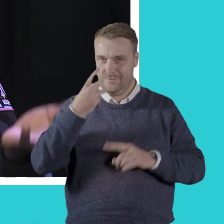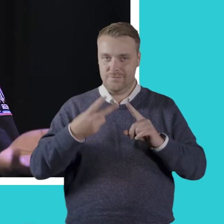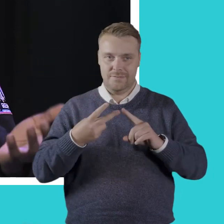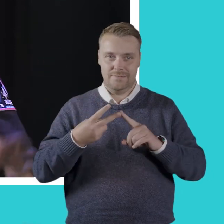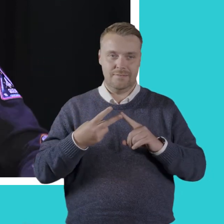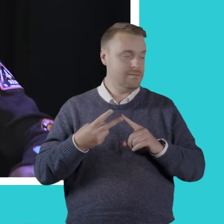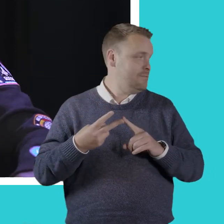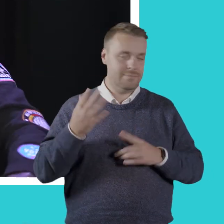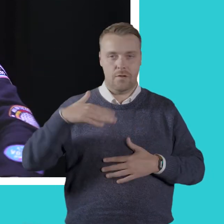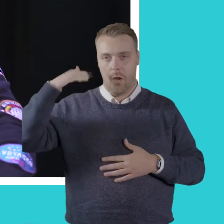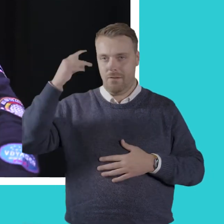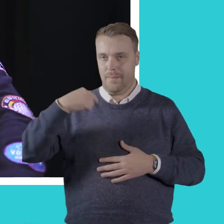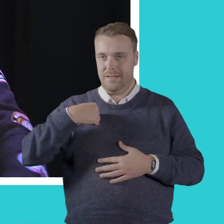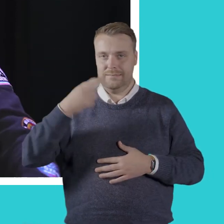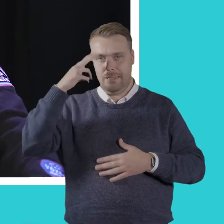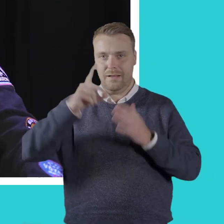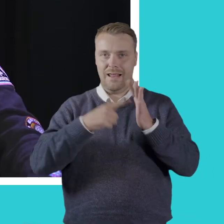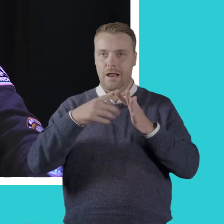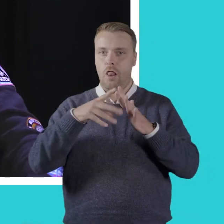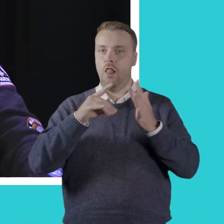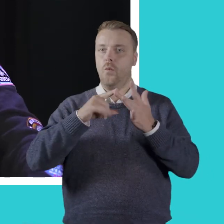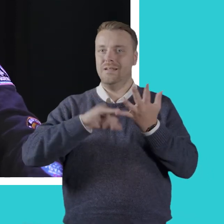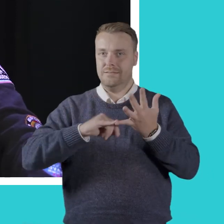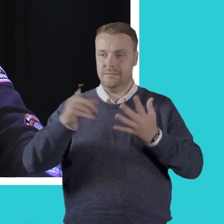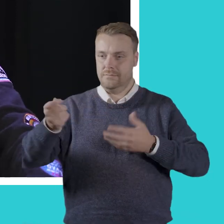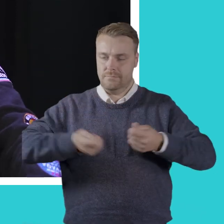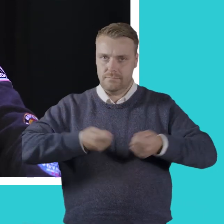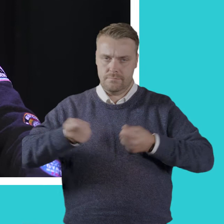one that's quite older than me Lewis, Lewis he runs a company called... this just get louder?